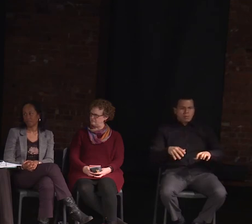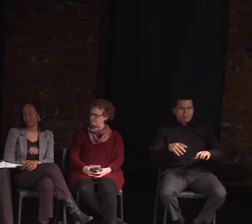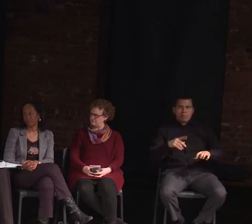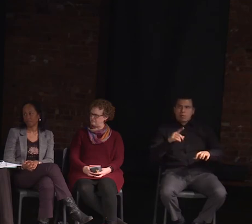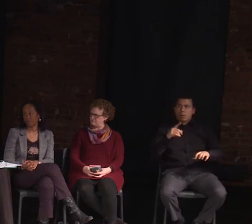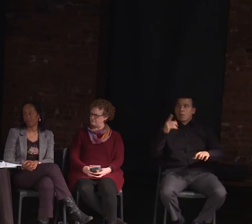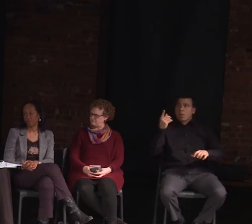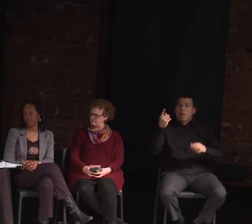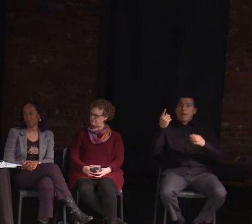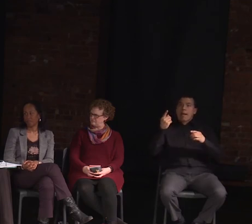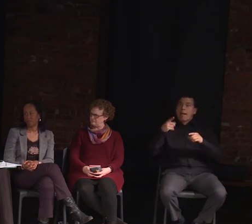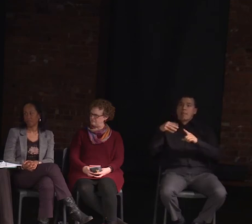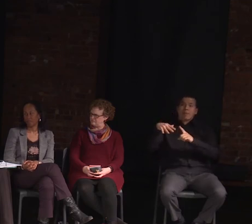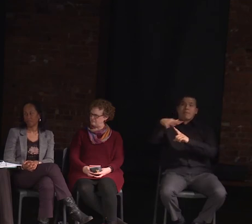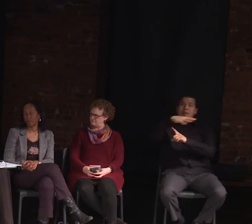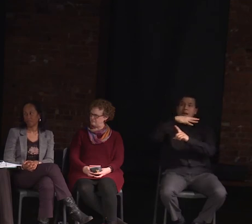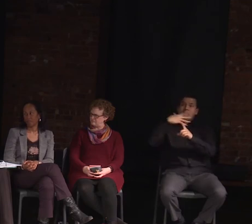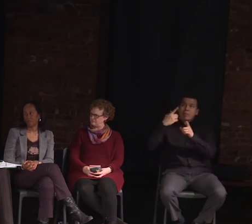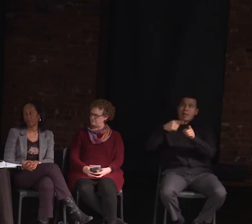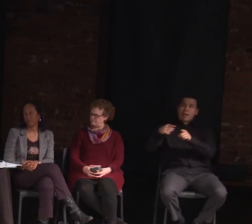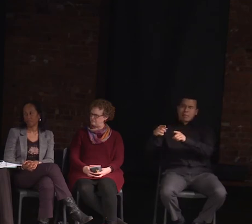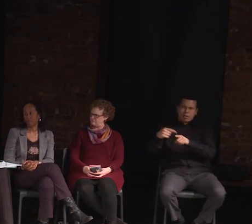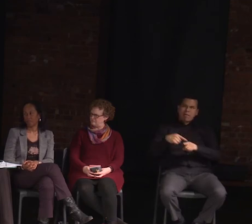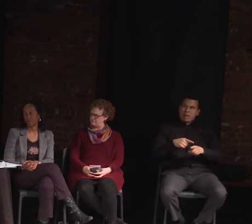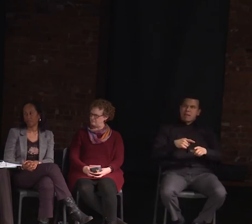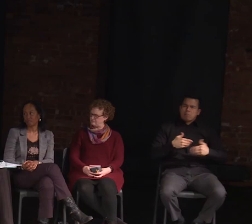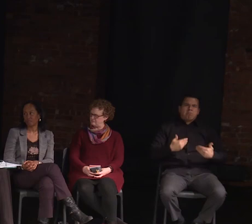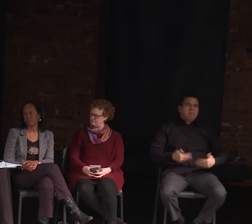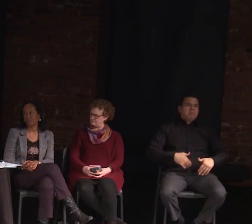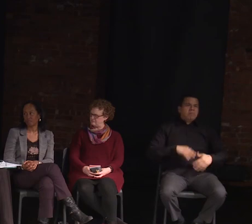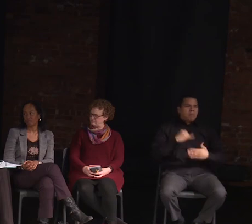it's creating some really dynamic and fantastic artwork.